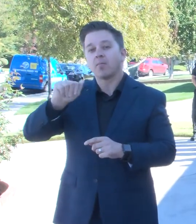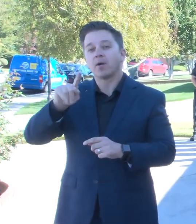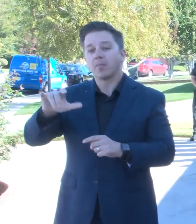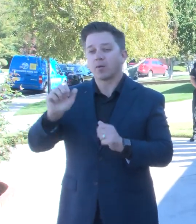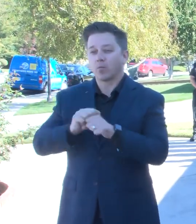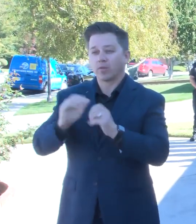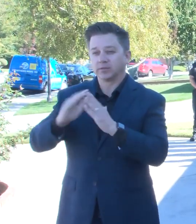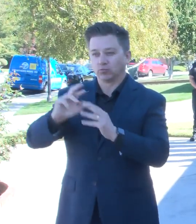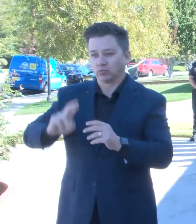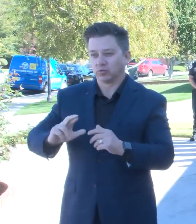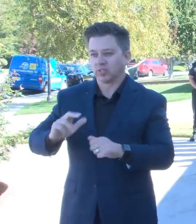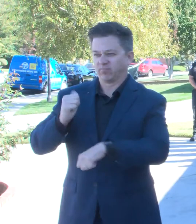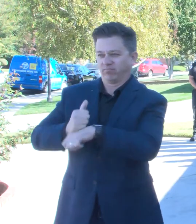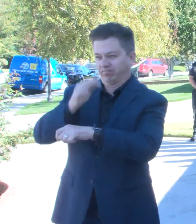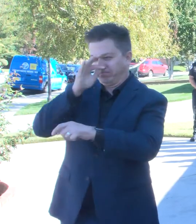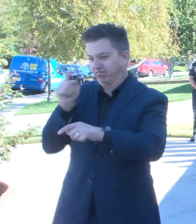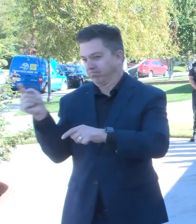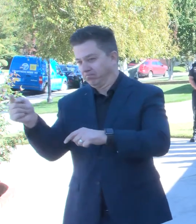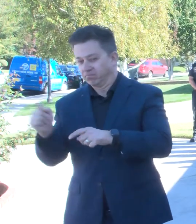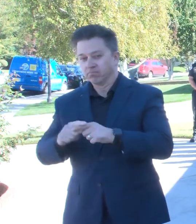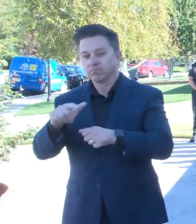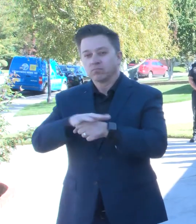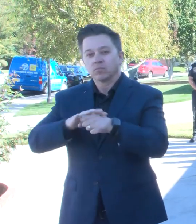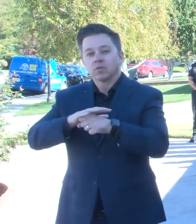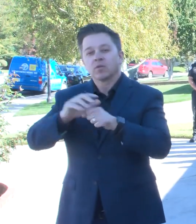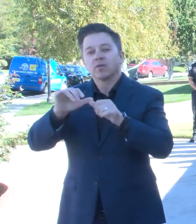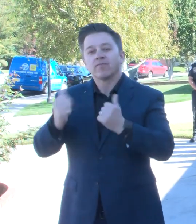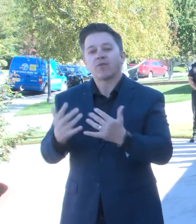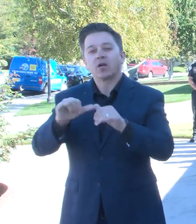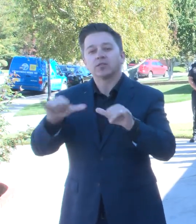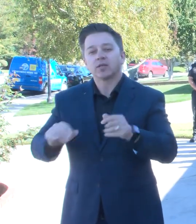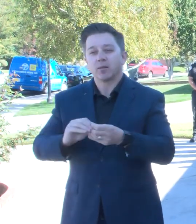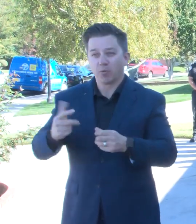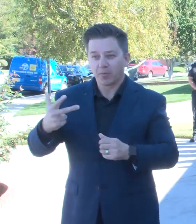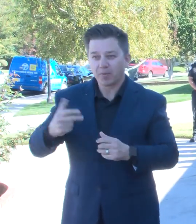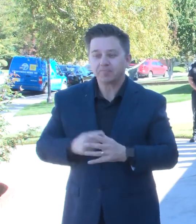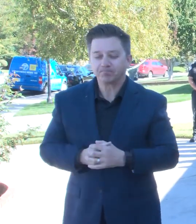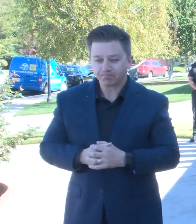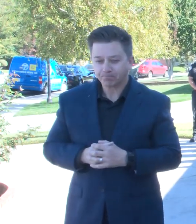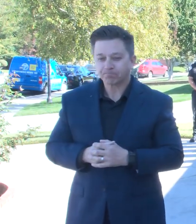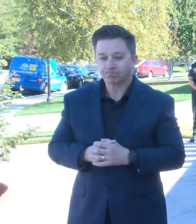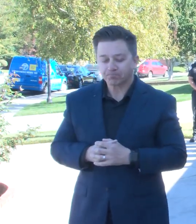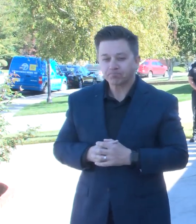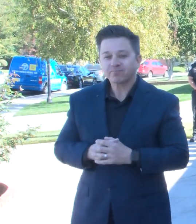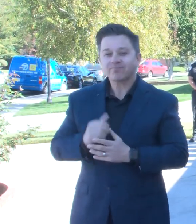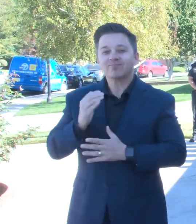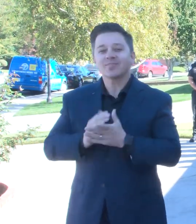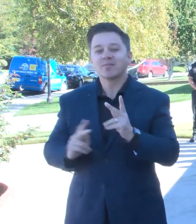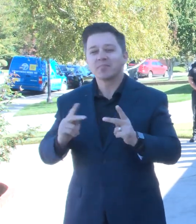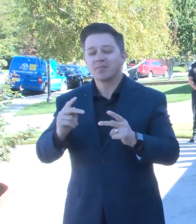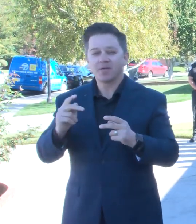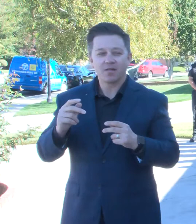stationed here locally at fire station number three uh some may say chance i think uh